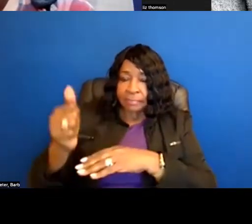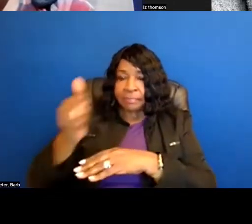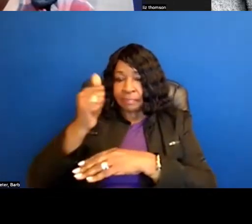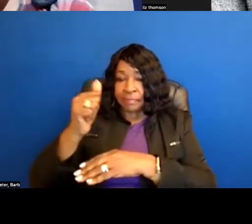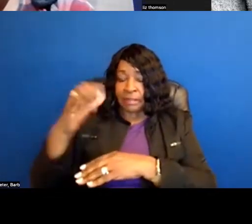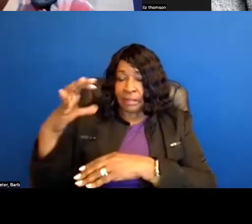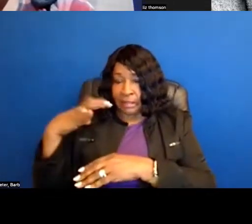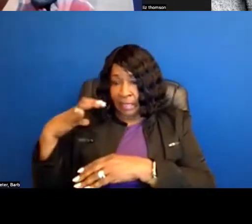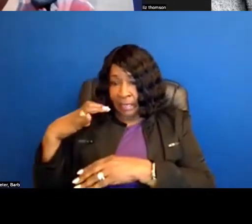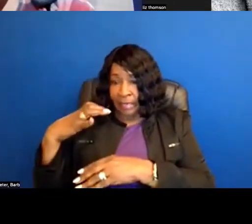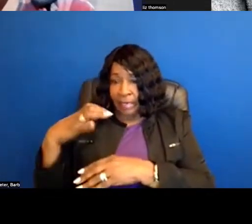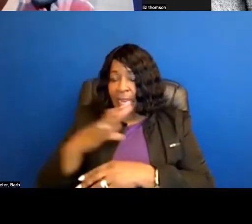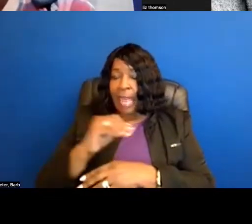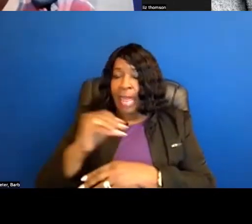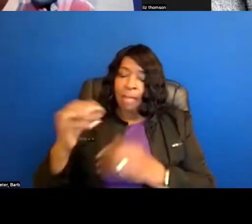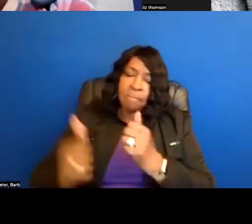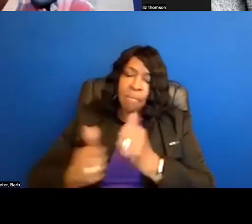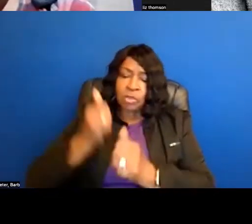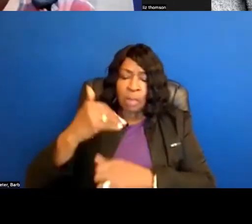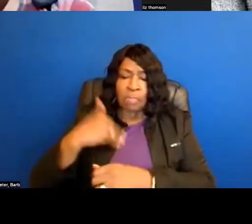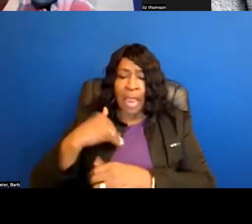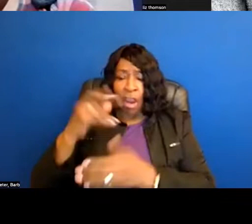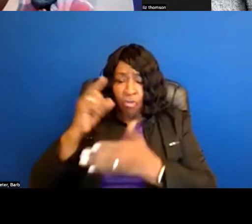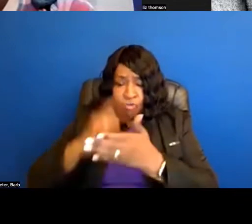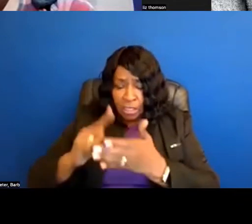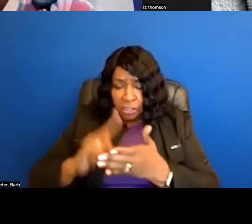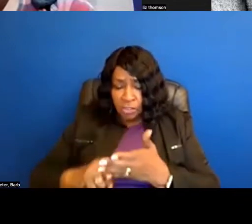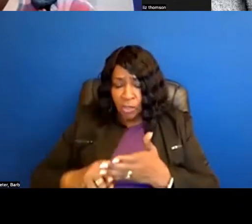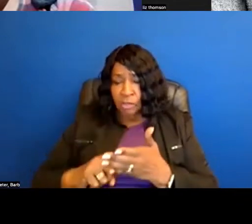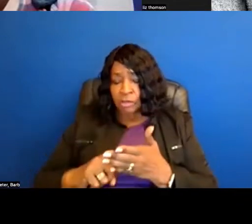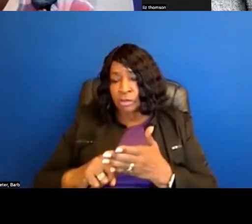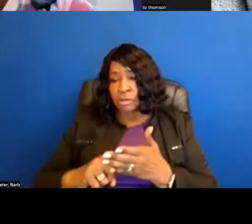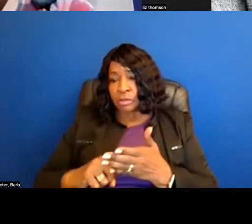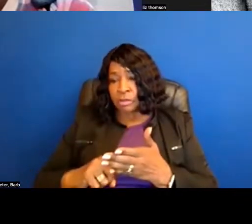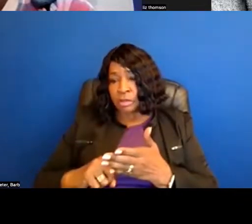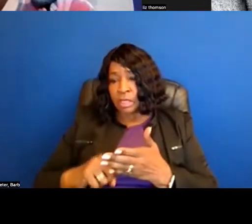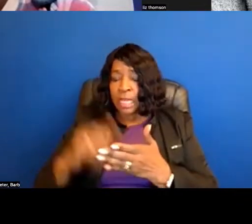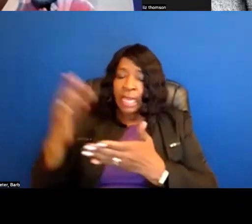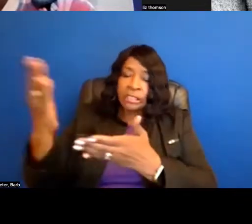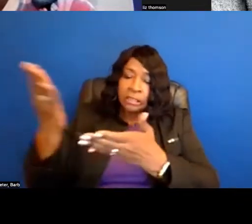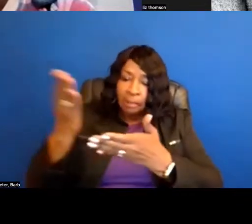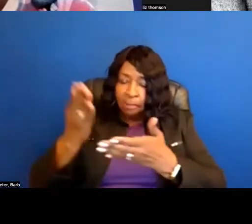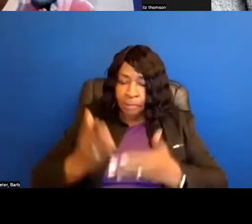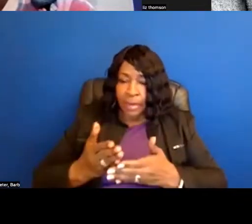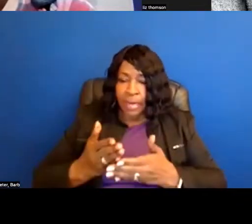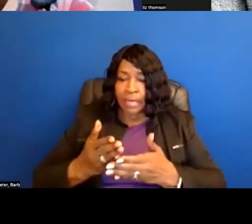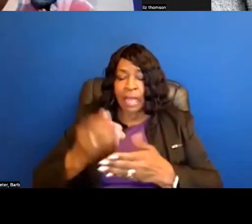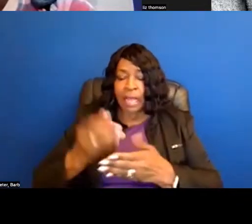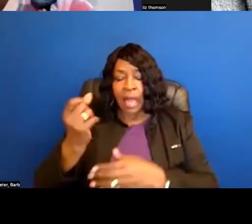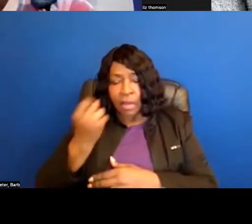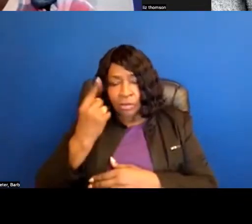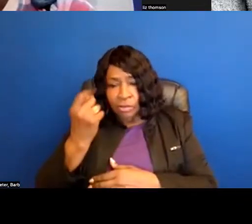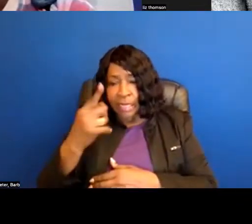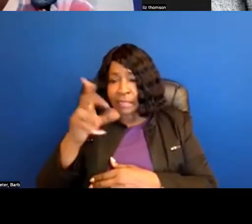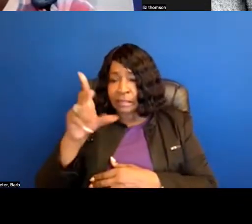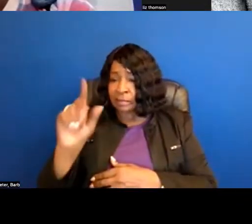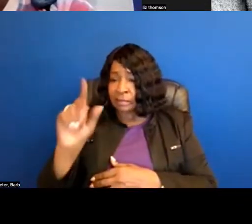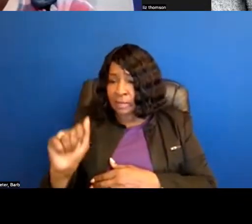And much of of my research has been to bring a progressive understanding of disability into the applied fields